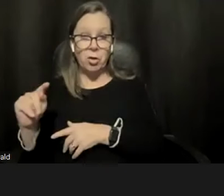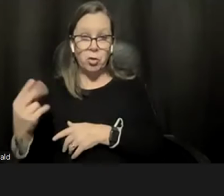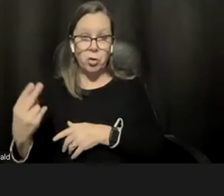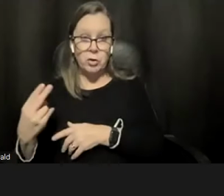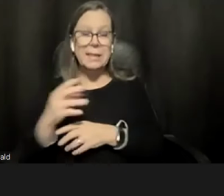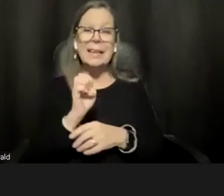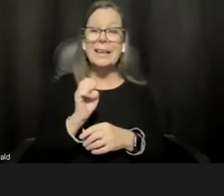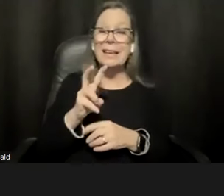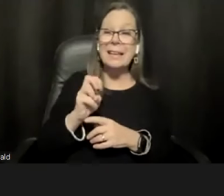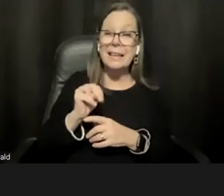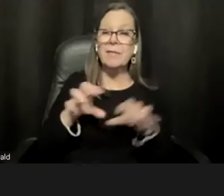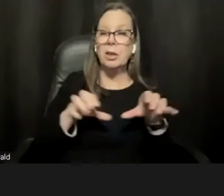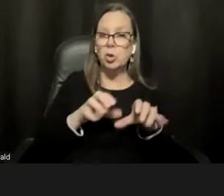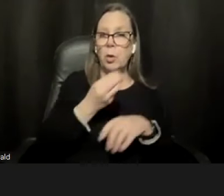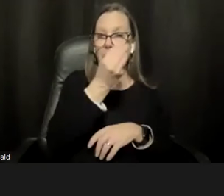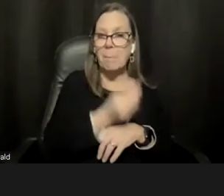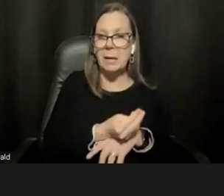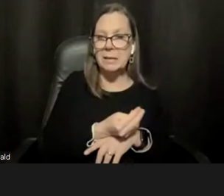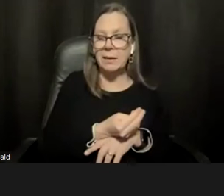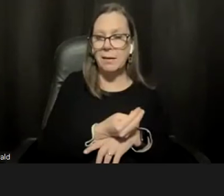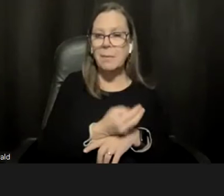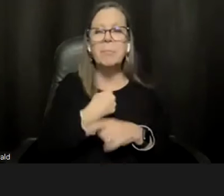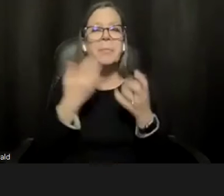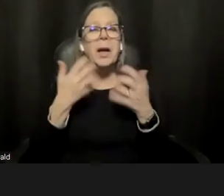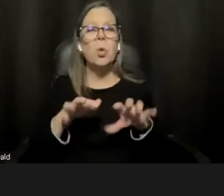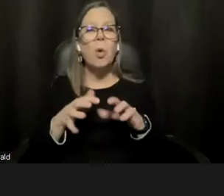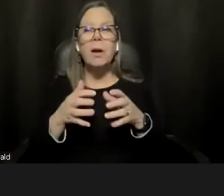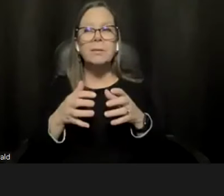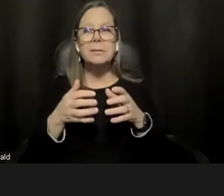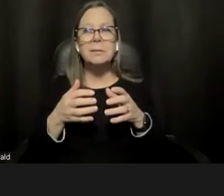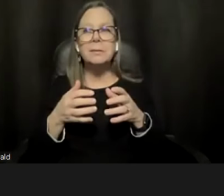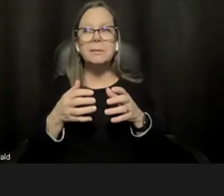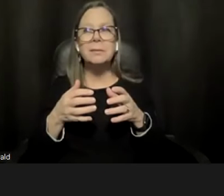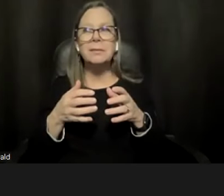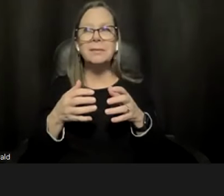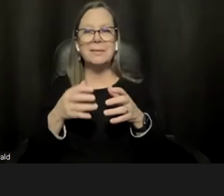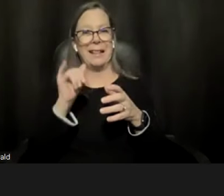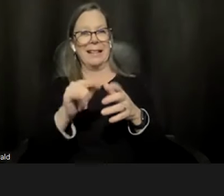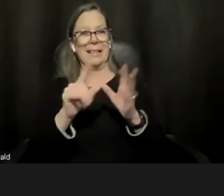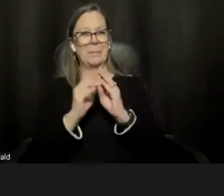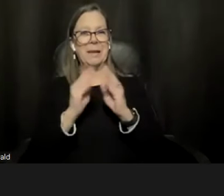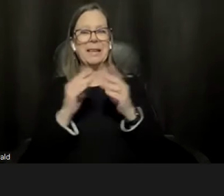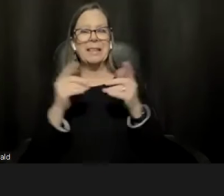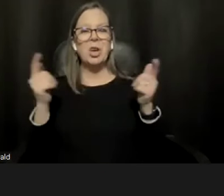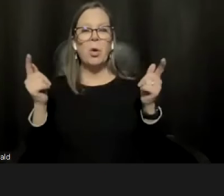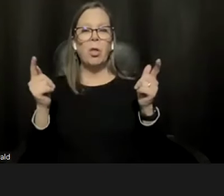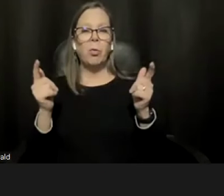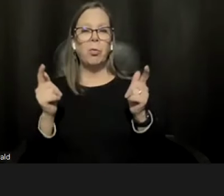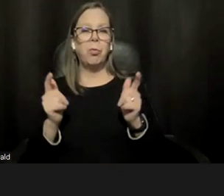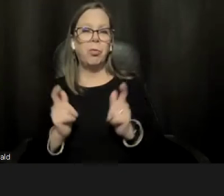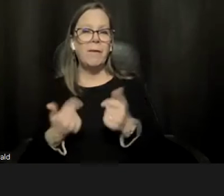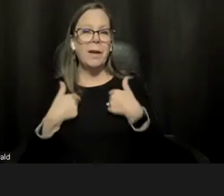I do not want to lose the momentum we are having, so we might add a Monday every other